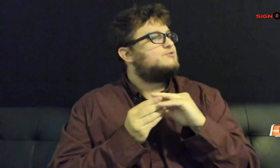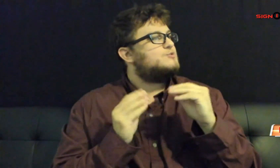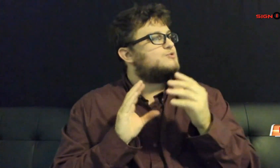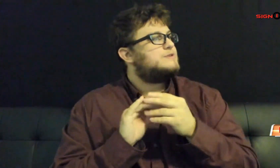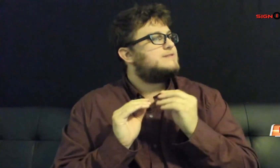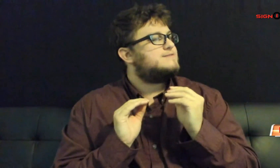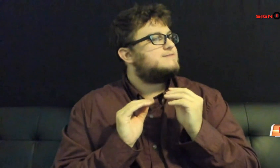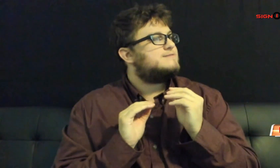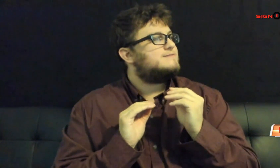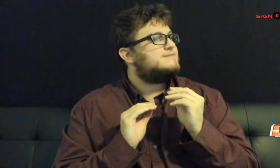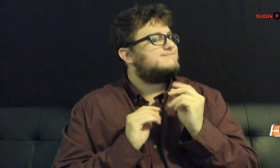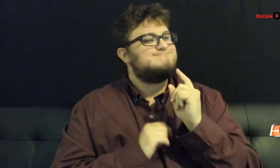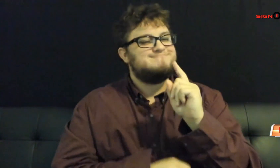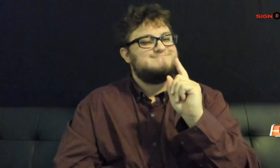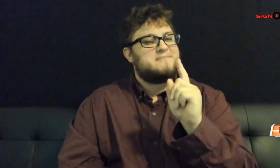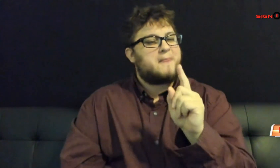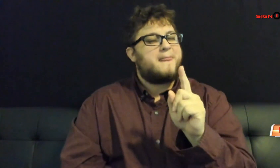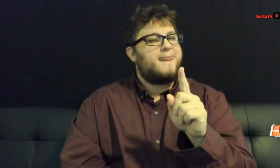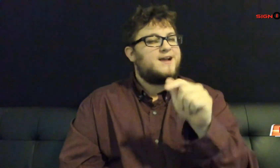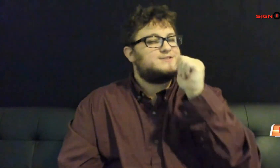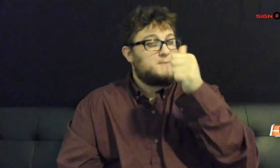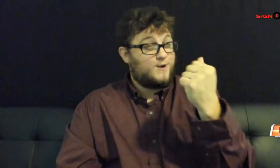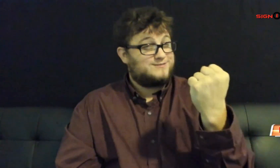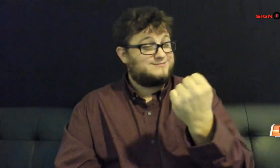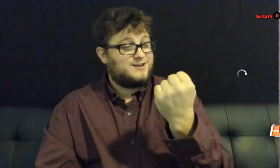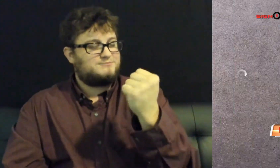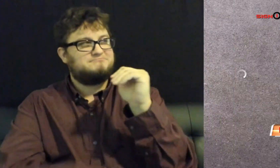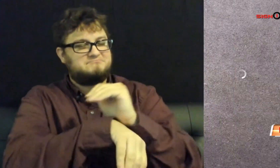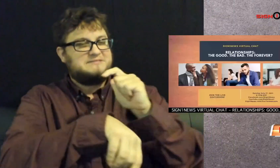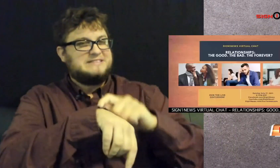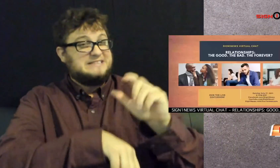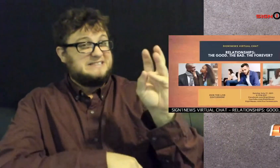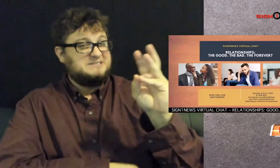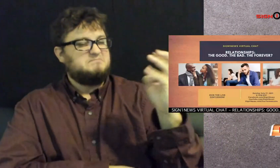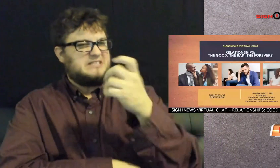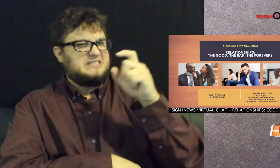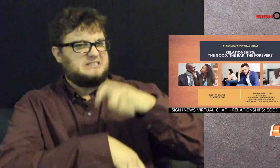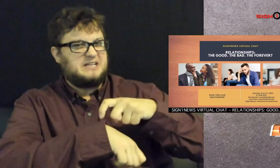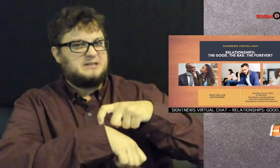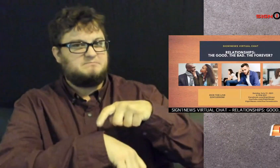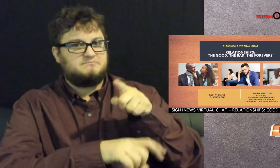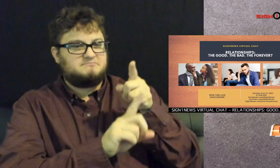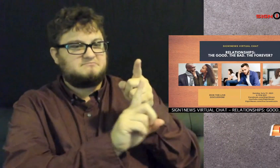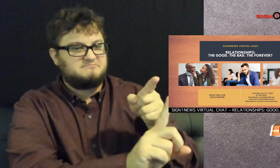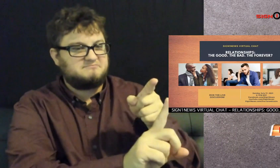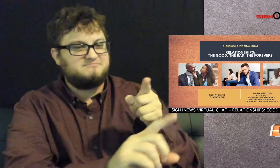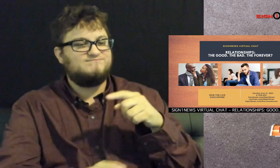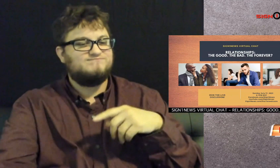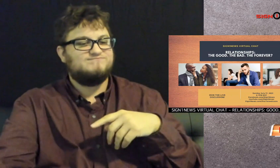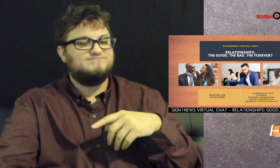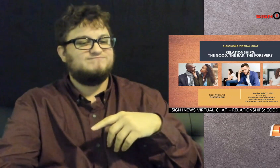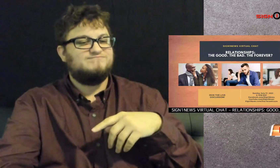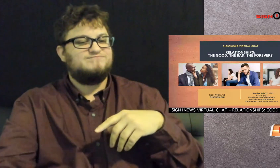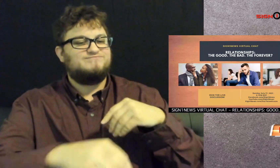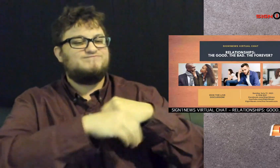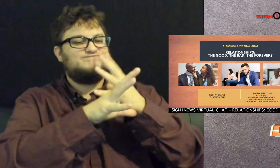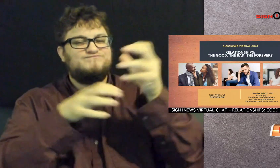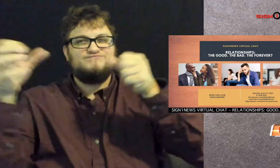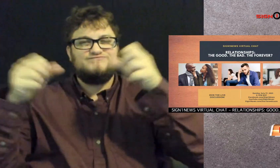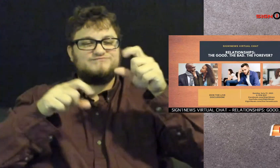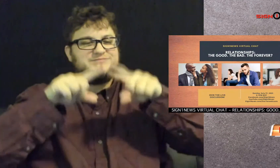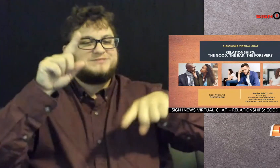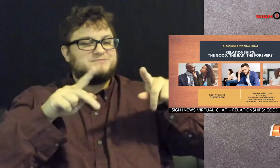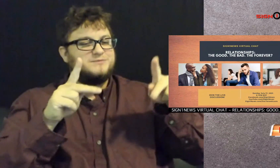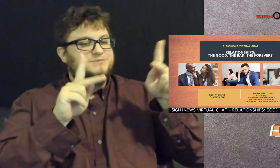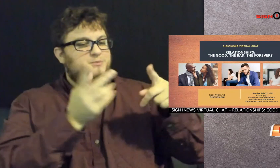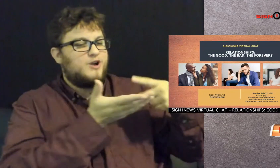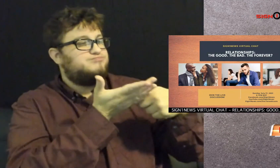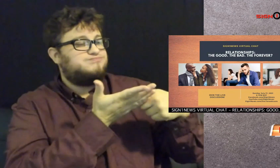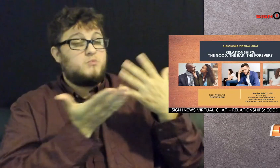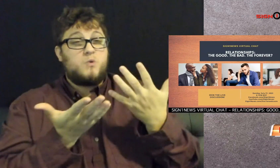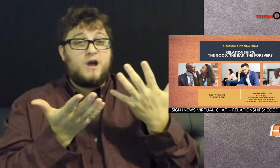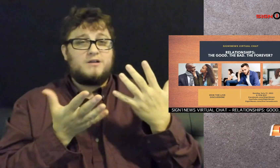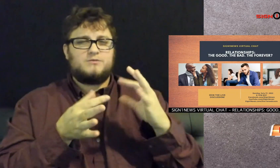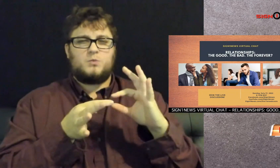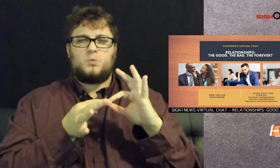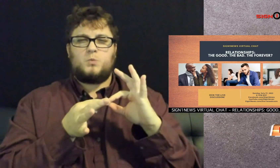and speaking of love stories be sure to join me live this Saturday at 6 PM Eastern time as